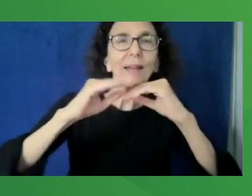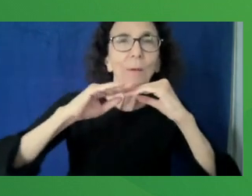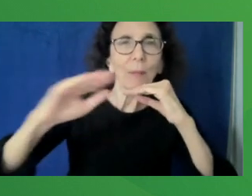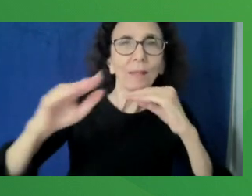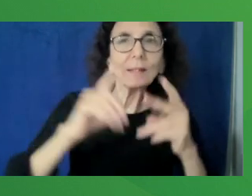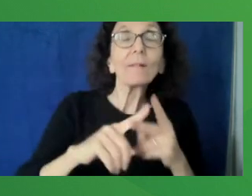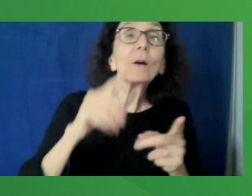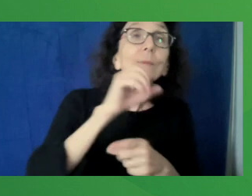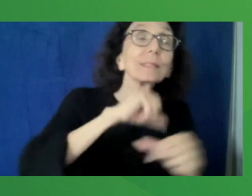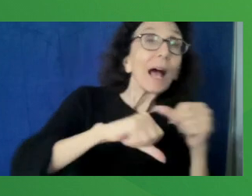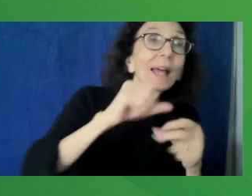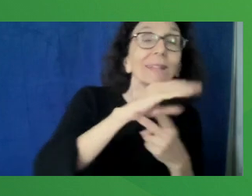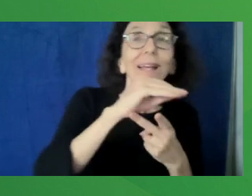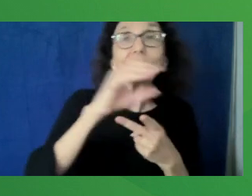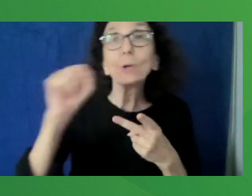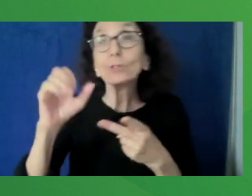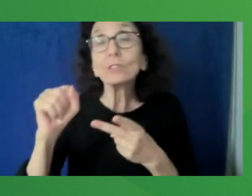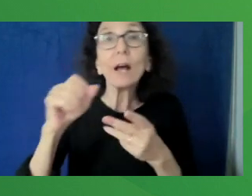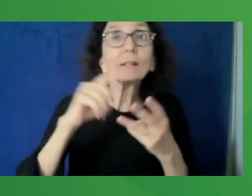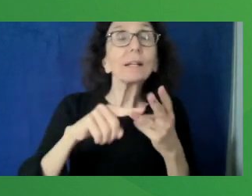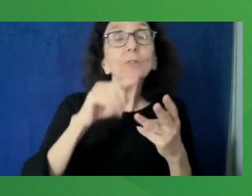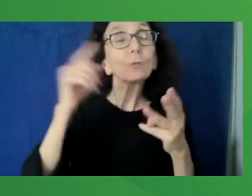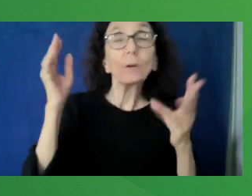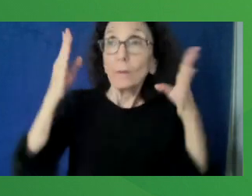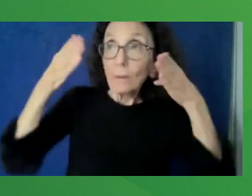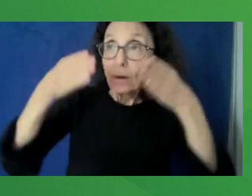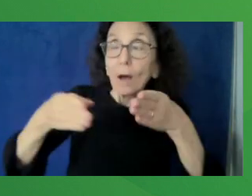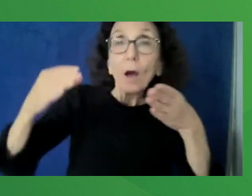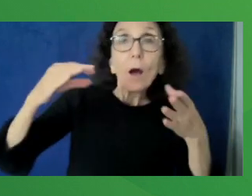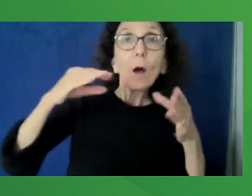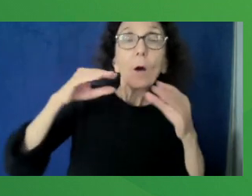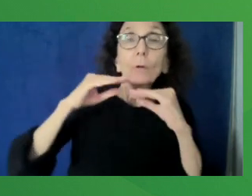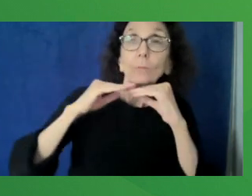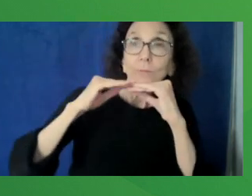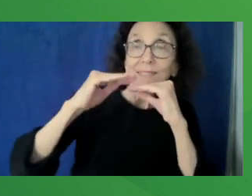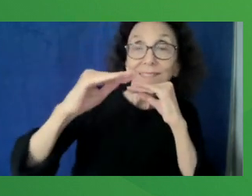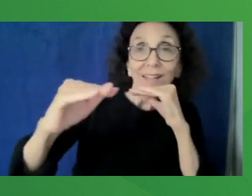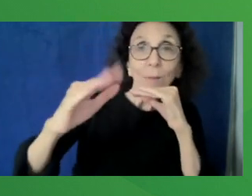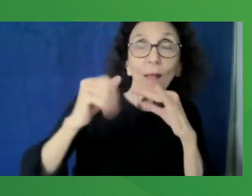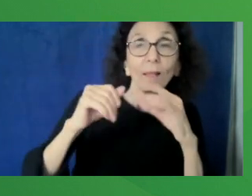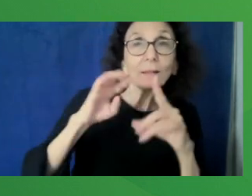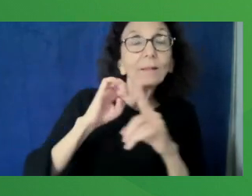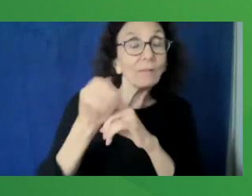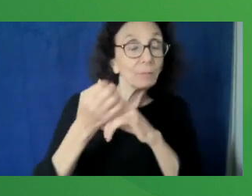focus on problems of sustainability. So let's get started, and we can go to the next slide.